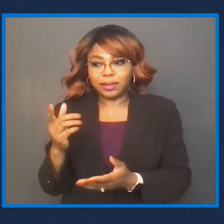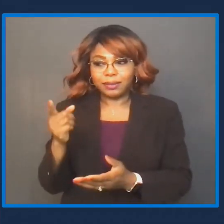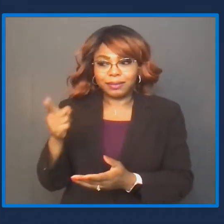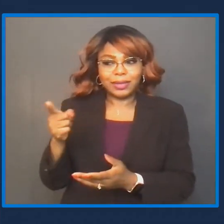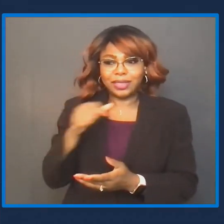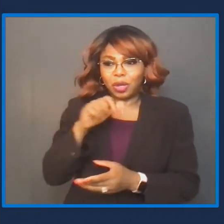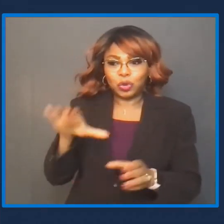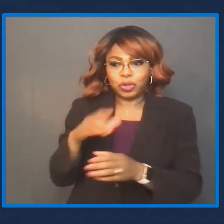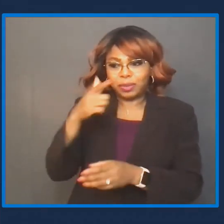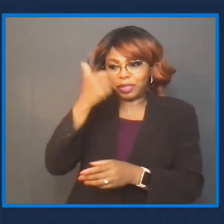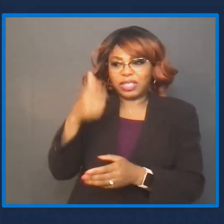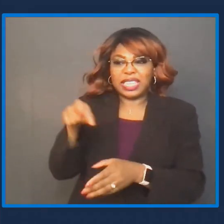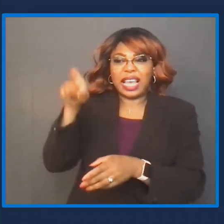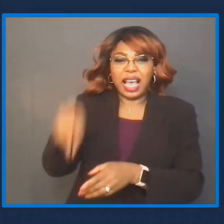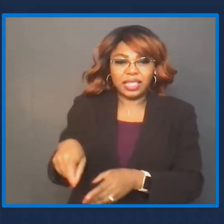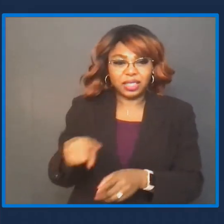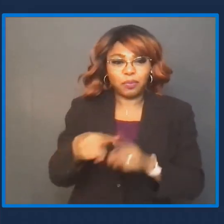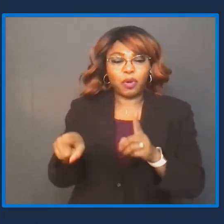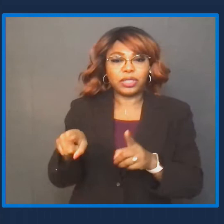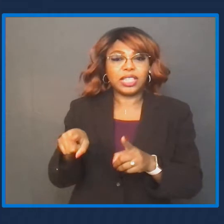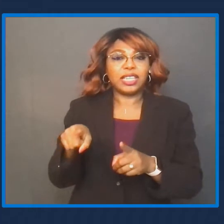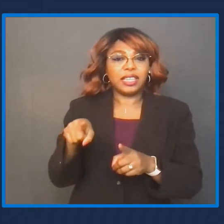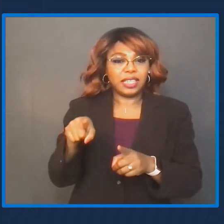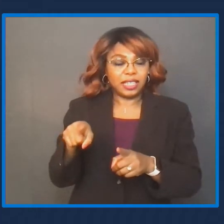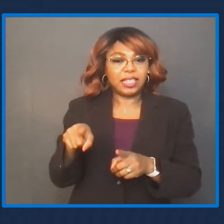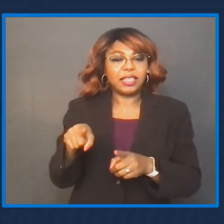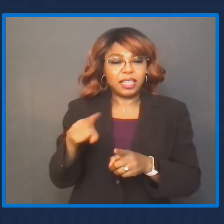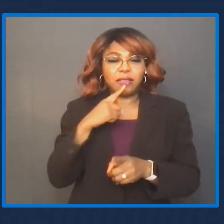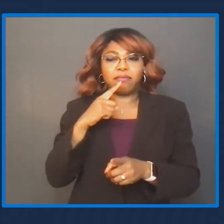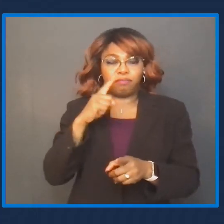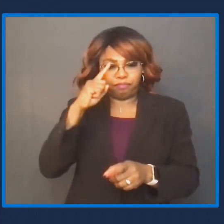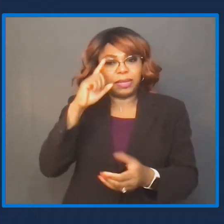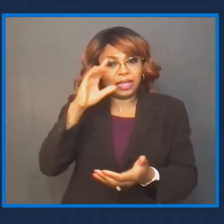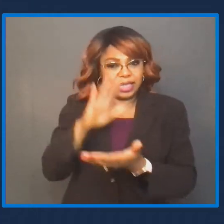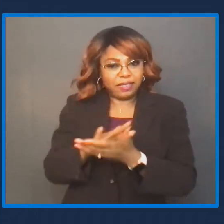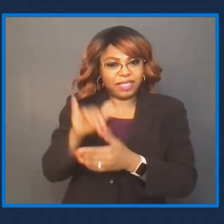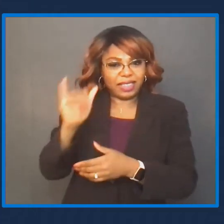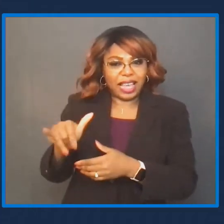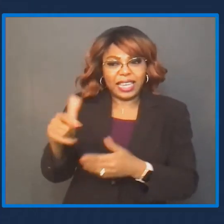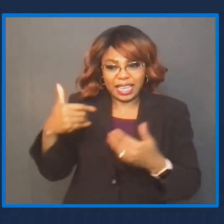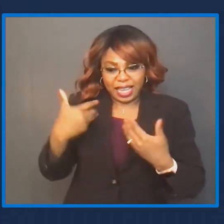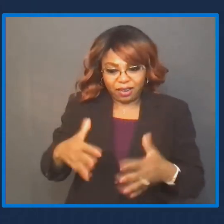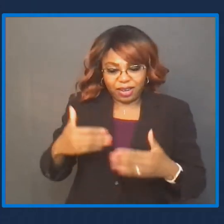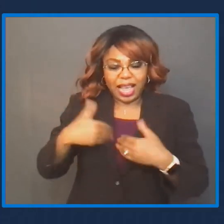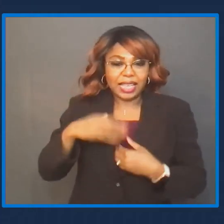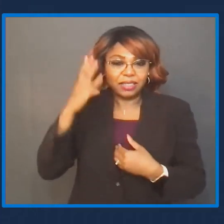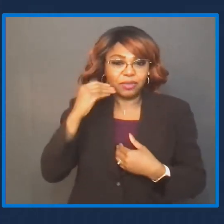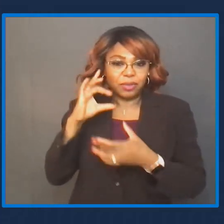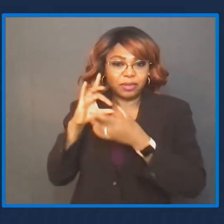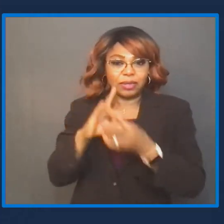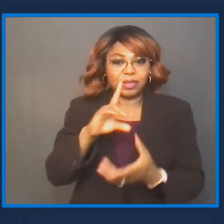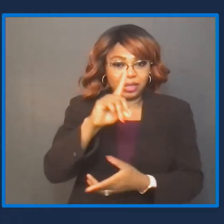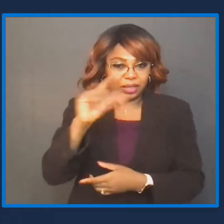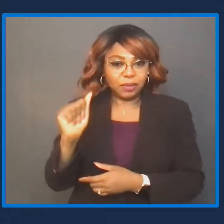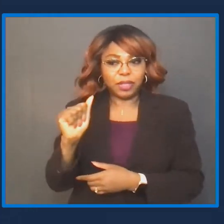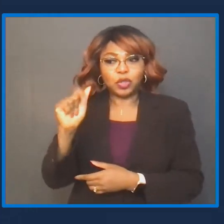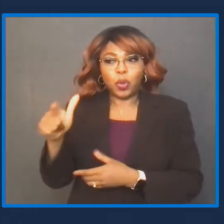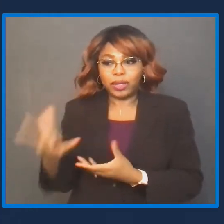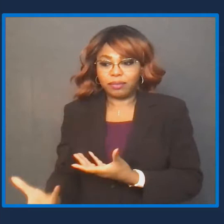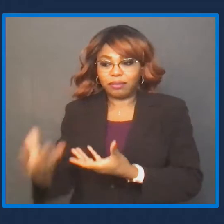He's doing it because he genuinely believes in this. He has his own lived experience of disability. He's bringing that to the Ability Summit